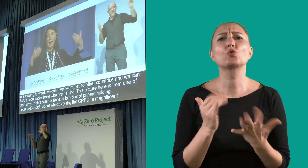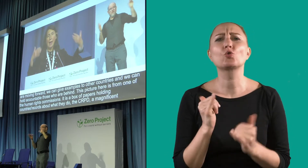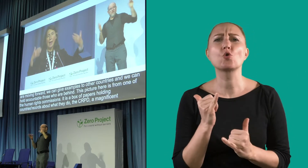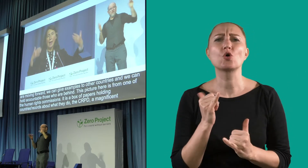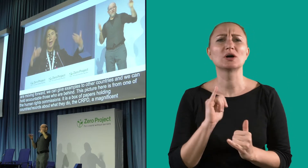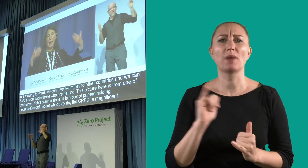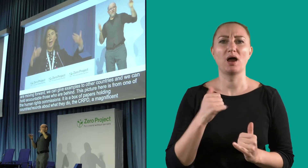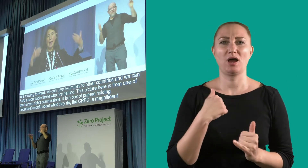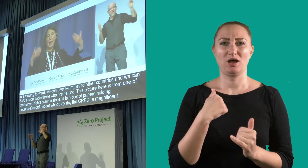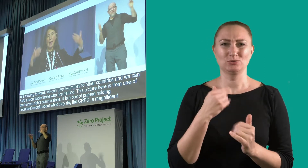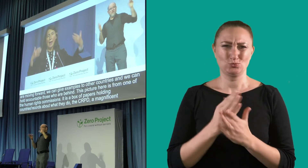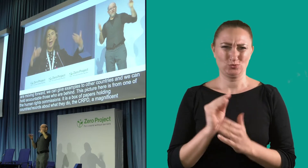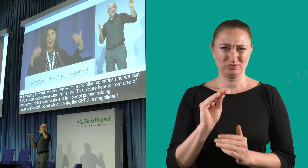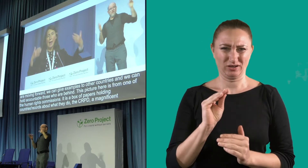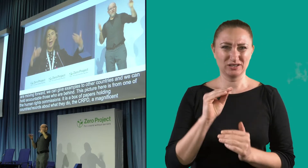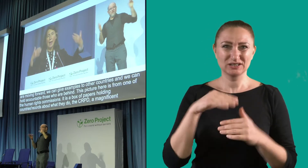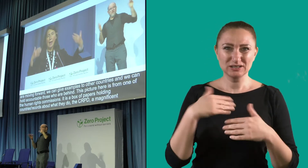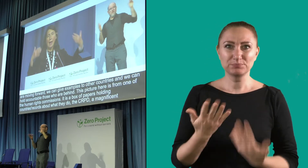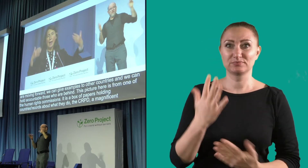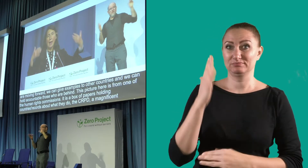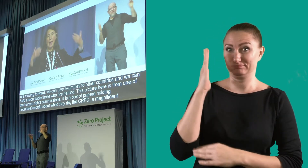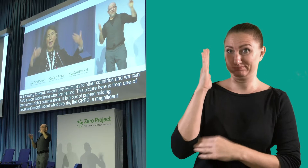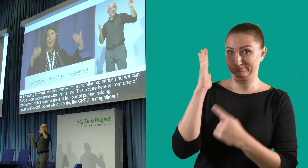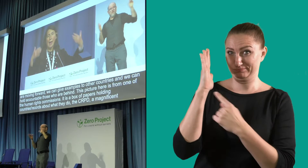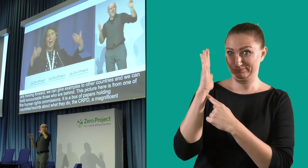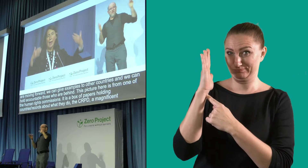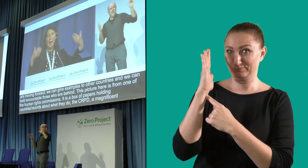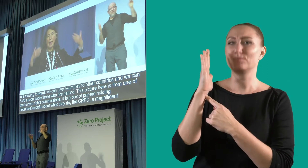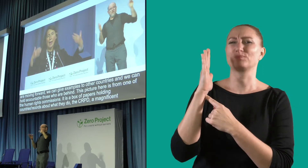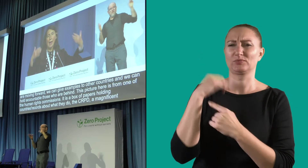Assuming I interpret at a presentation,